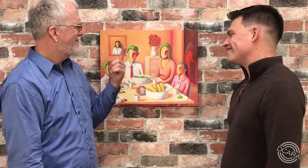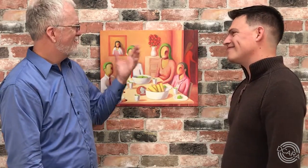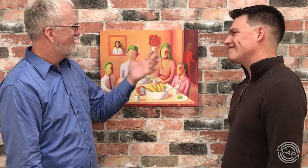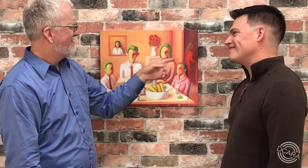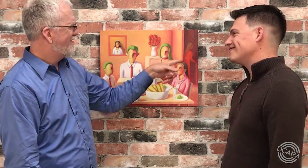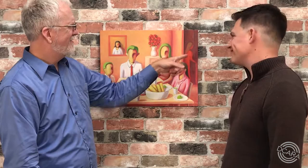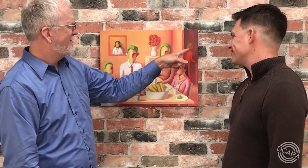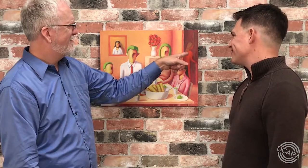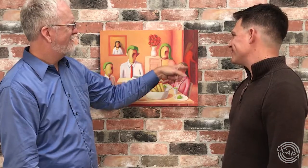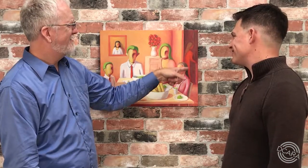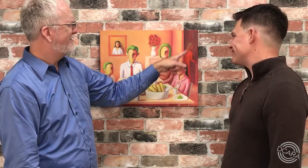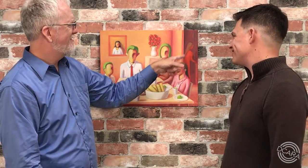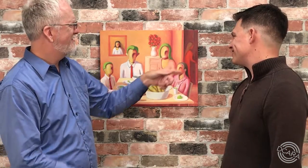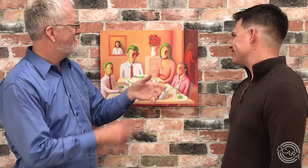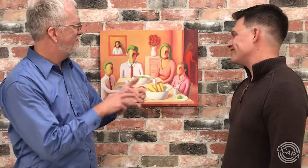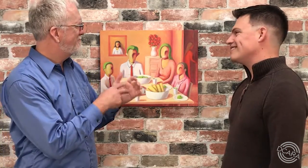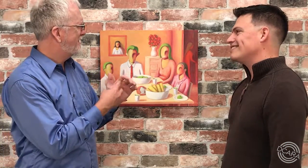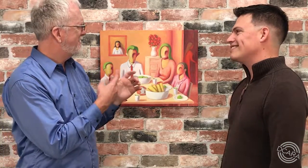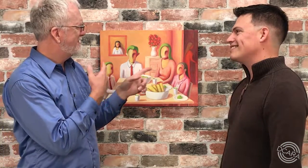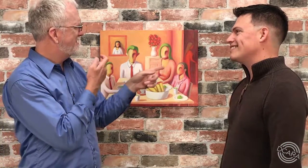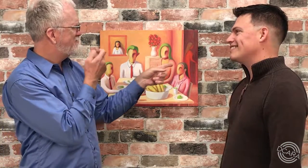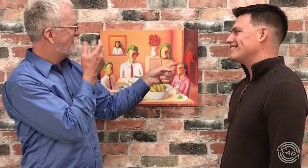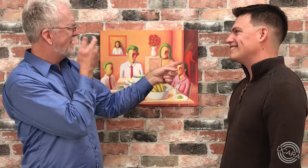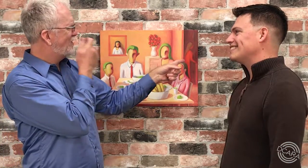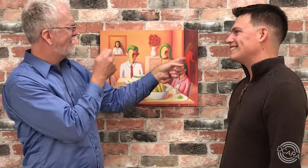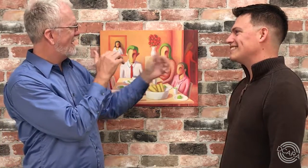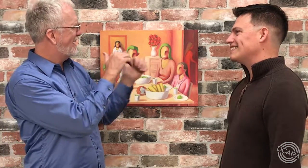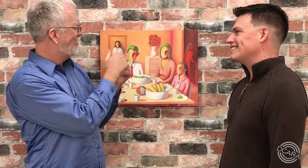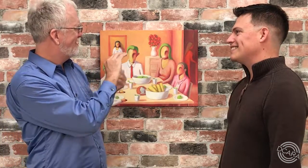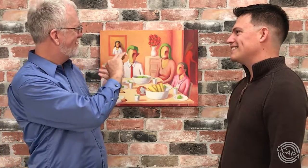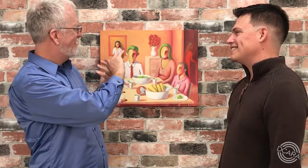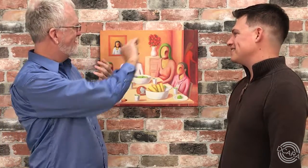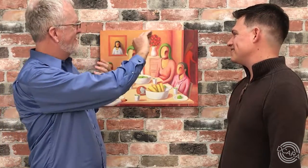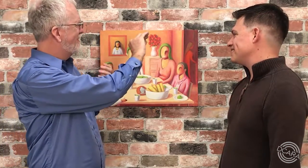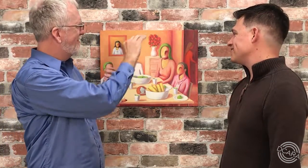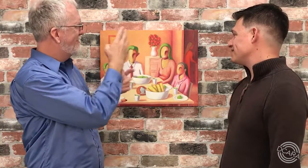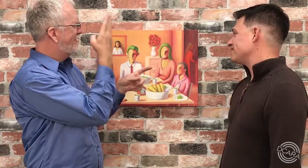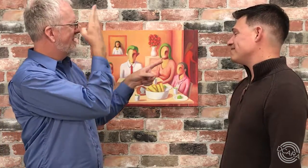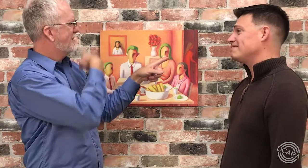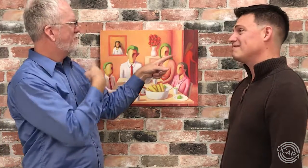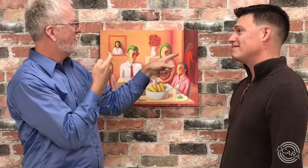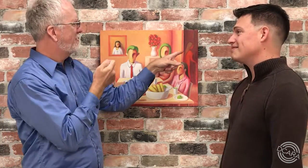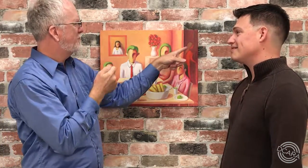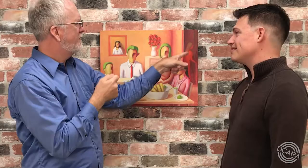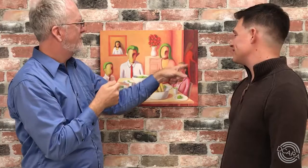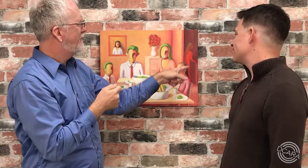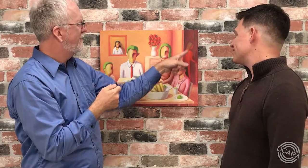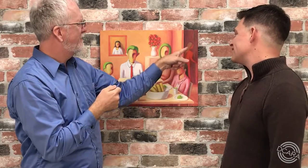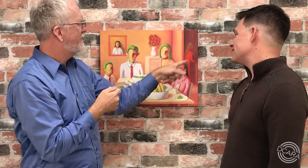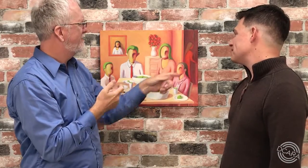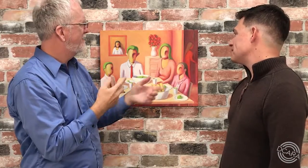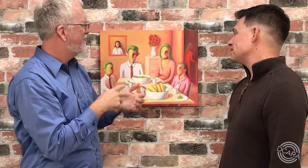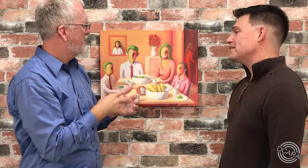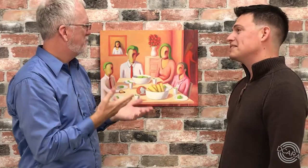Ray: I find this person interesting. How they are separate. Easy to miss. What does that mean?